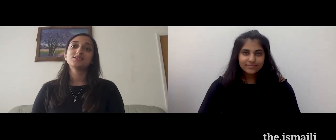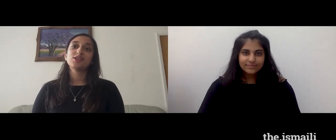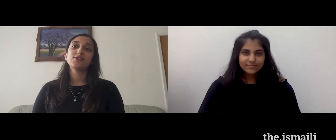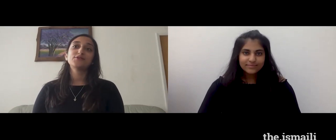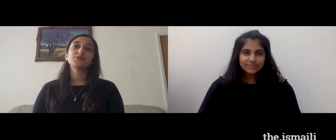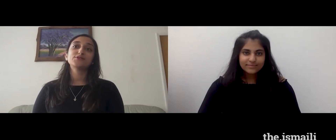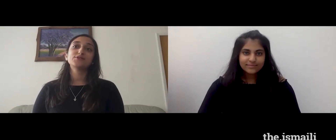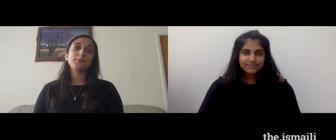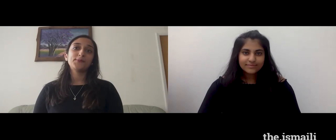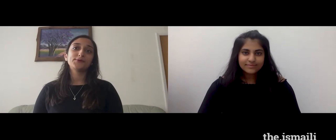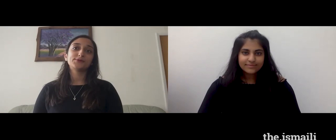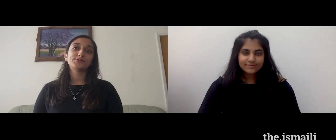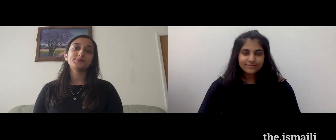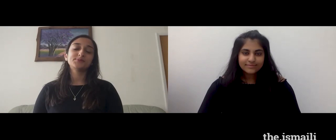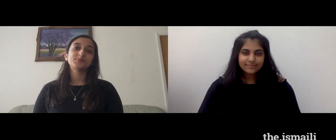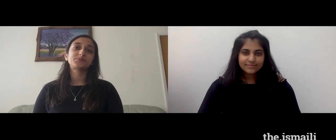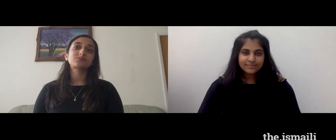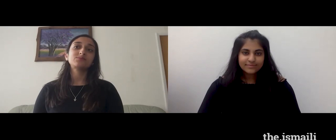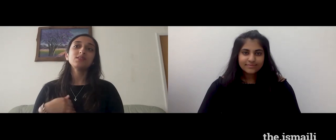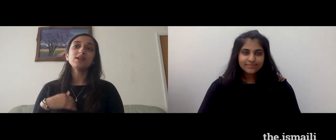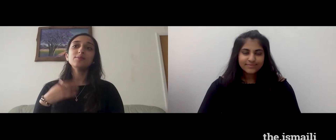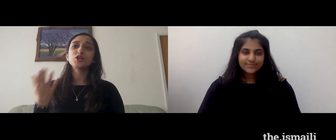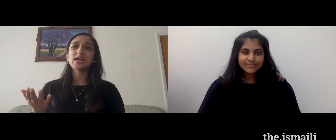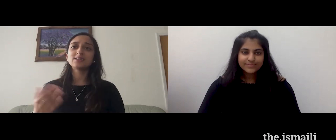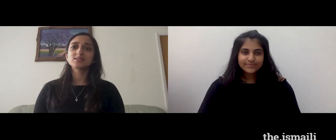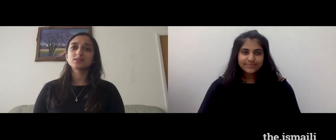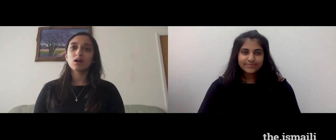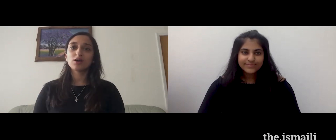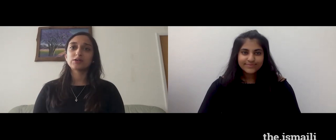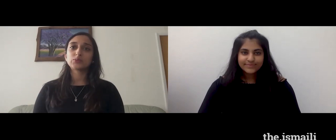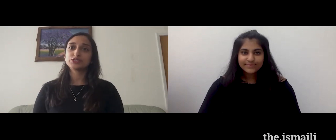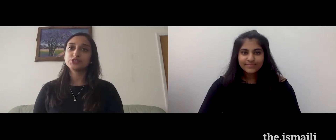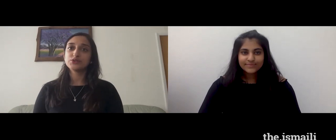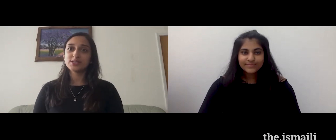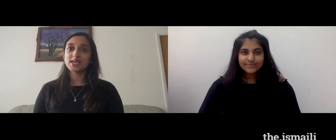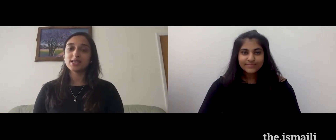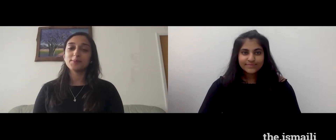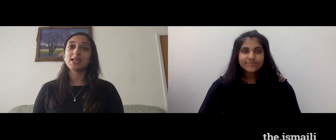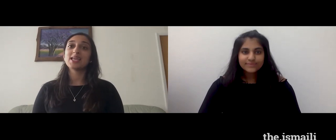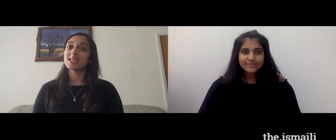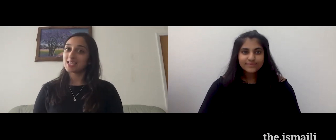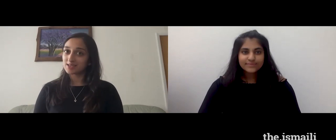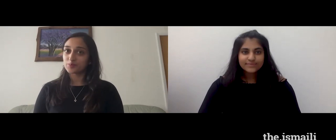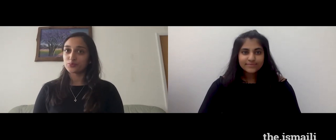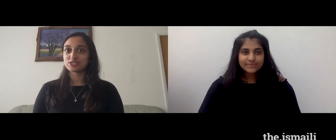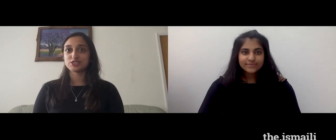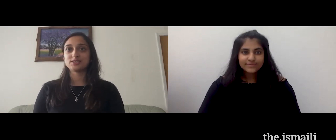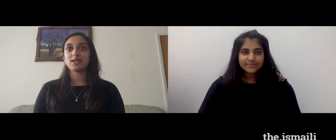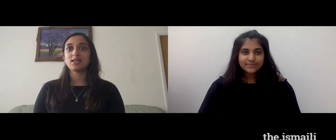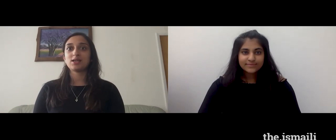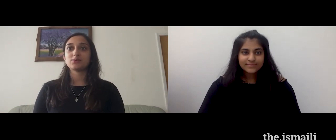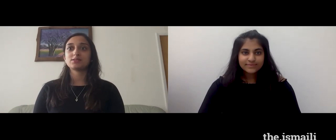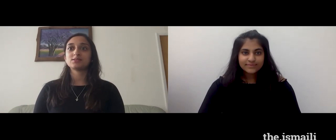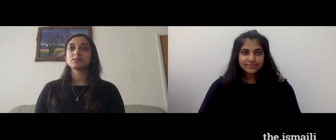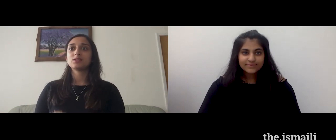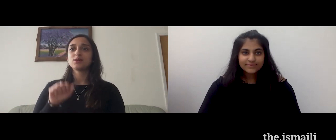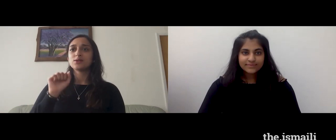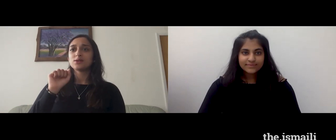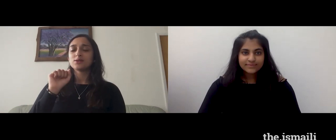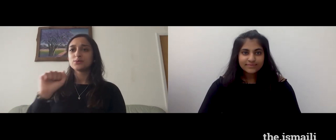For example, I am going to ask Zahra “What’s your name” in British Sign Language.